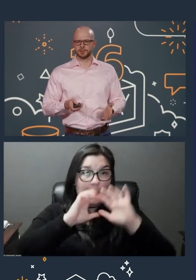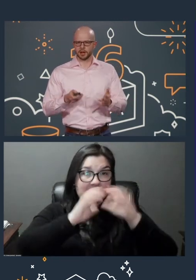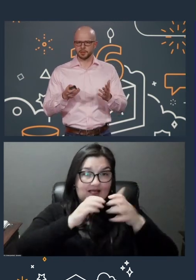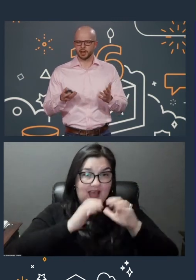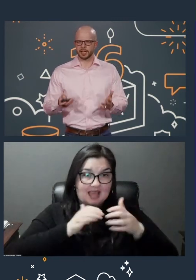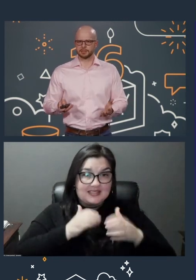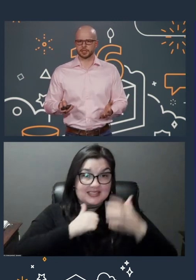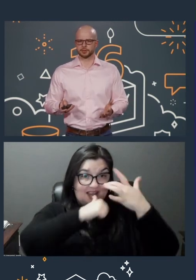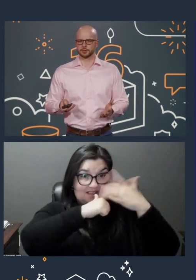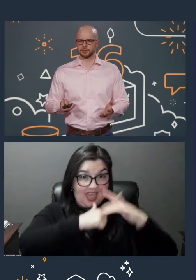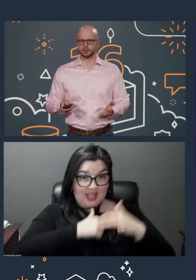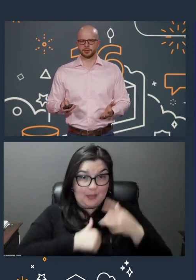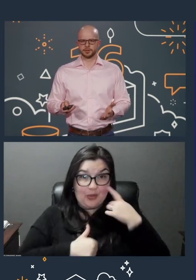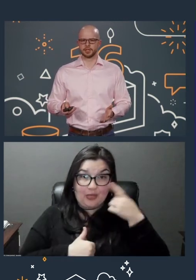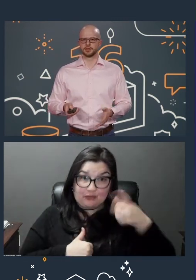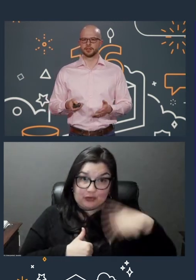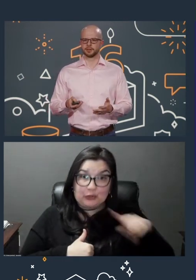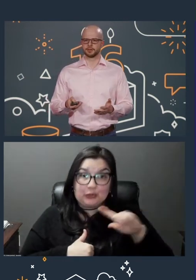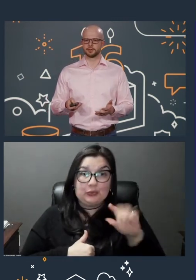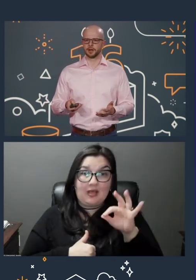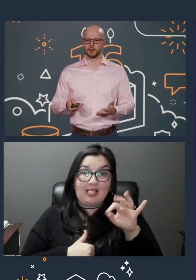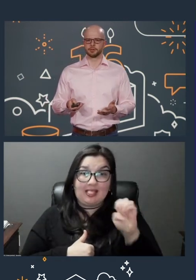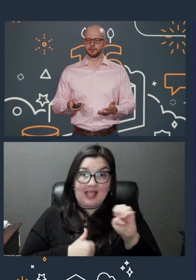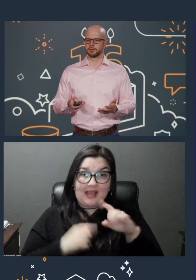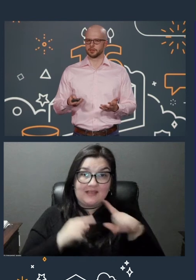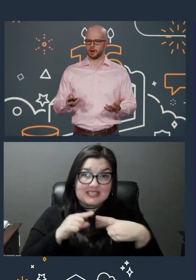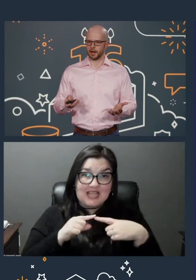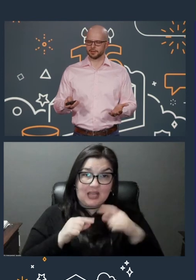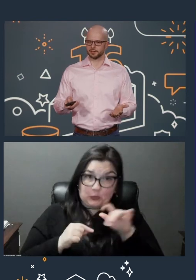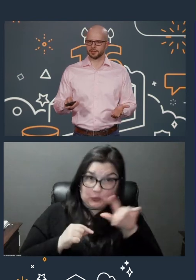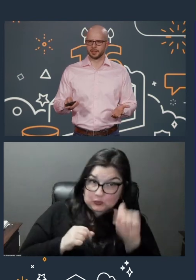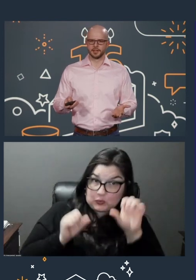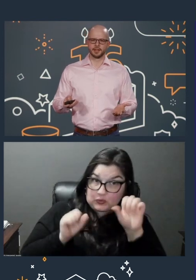We talked about Lifecycle tools that you can use to help reduce your costs,